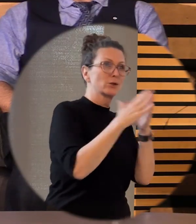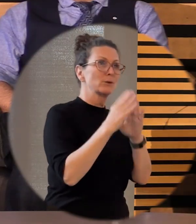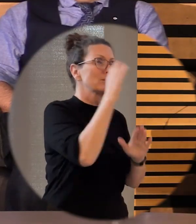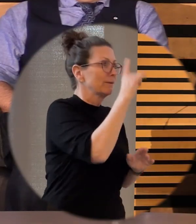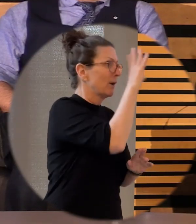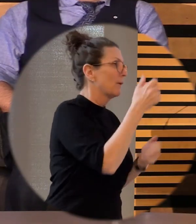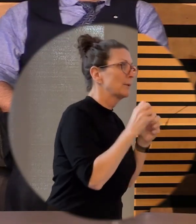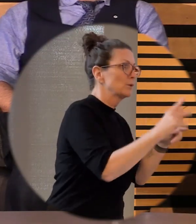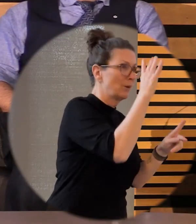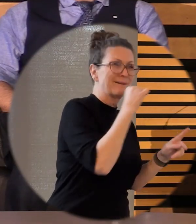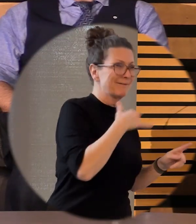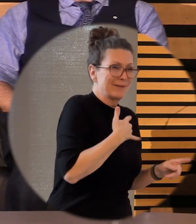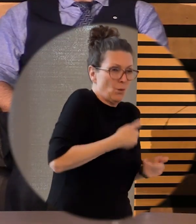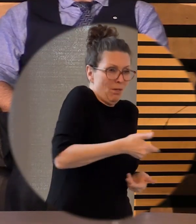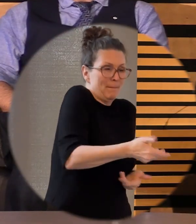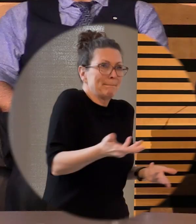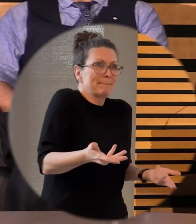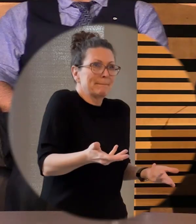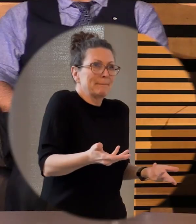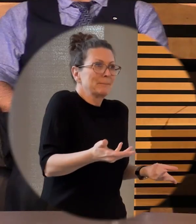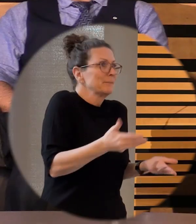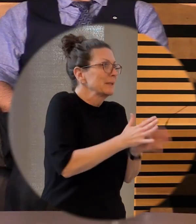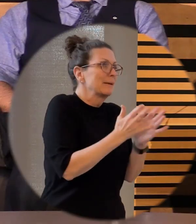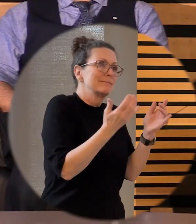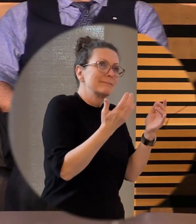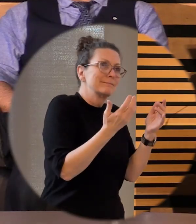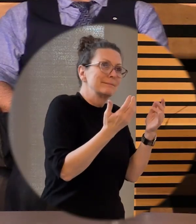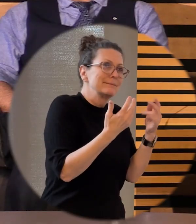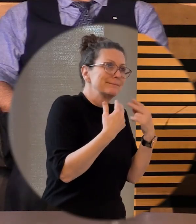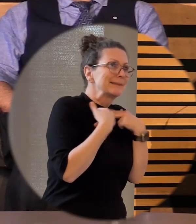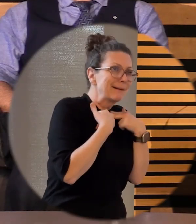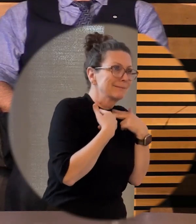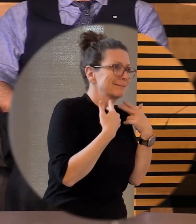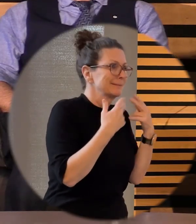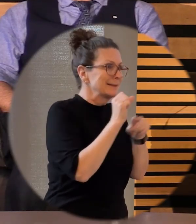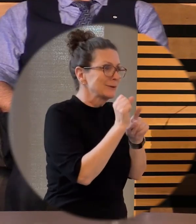opportunities because they don't feel welcome. So we get stuck in the same situation there. Funding